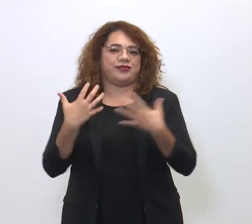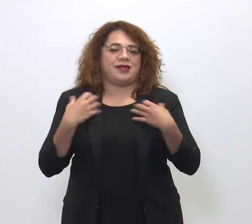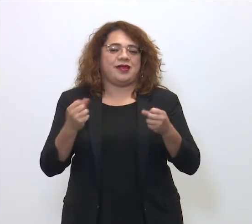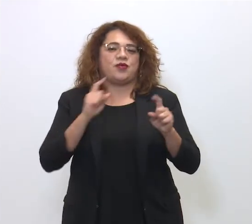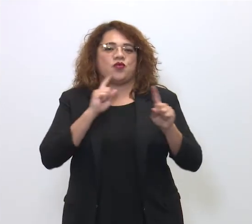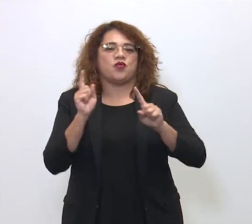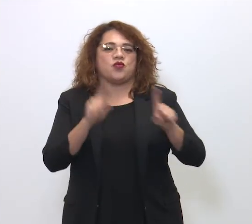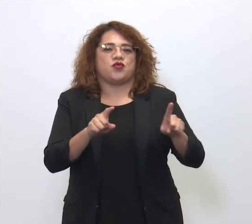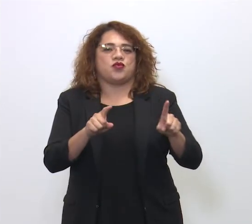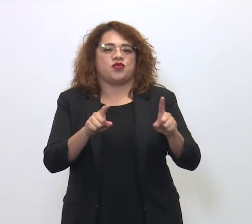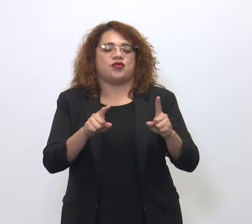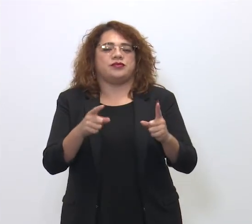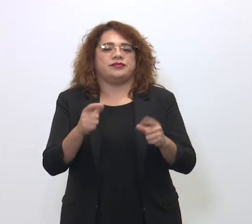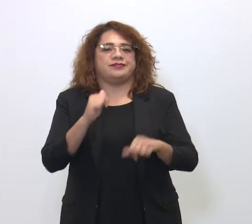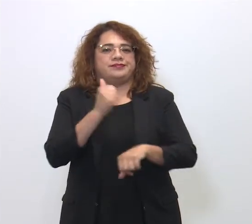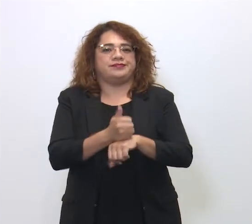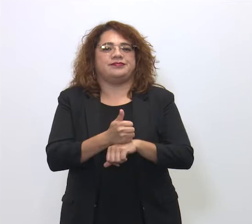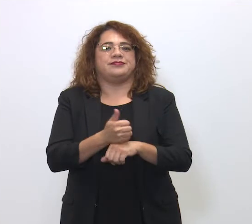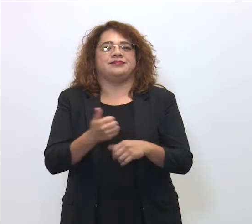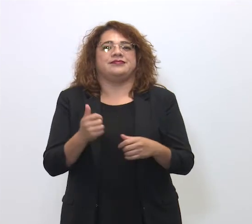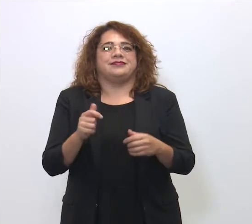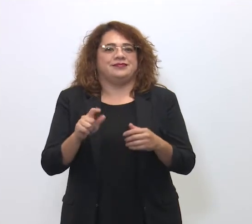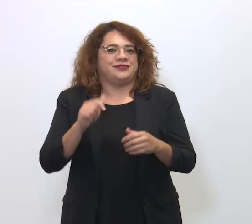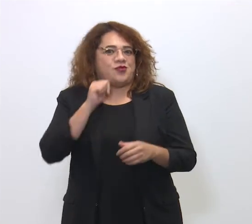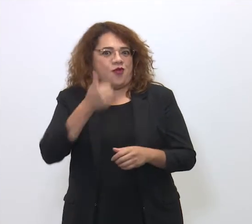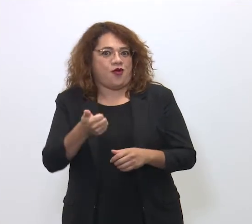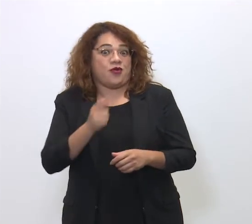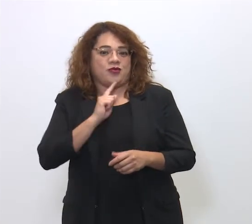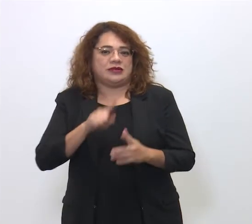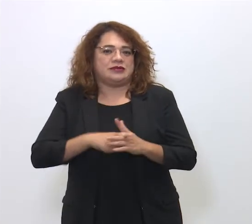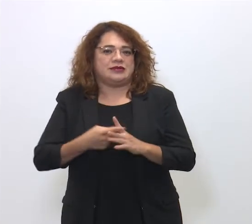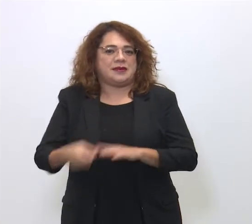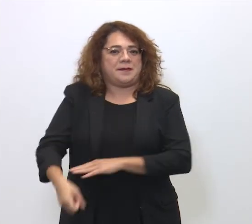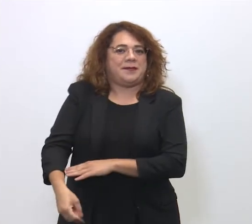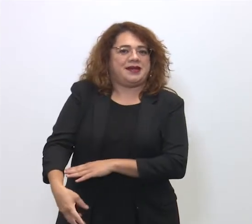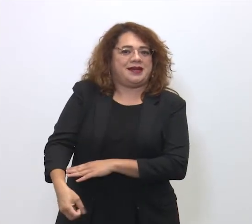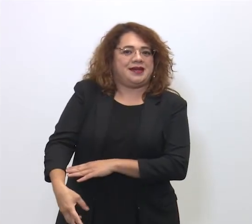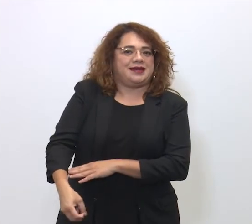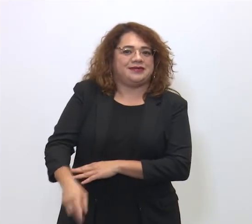tomorrow and tonight at midnight which I'll talk about in just in just a minute. I wanna just go